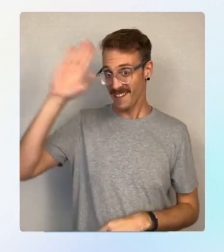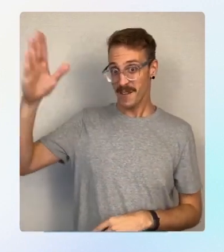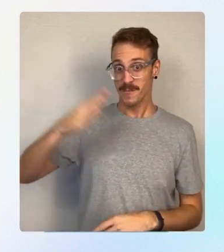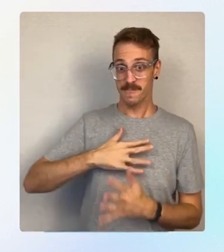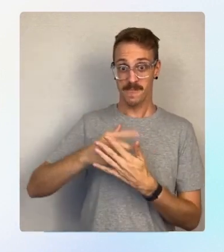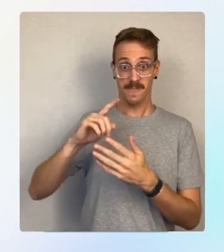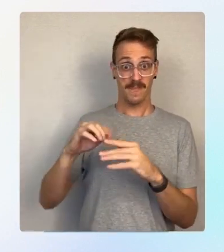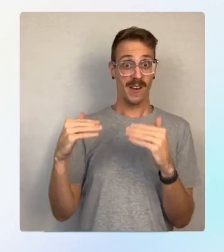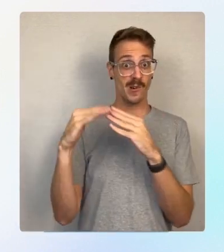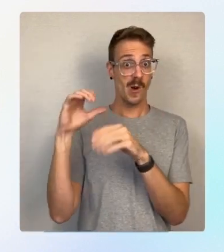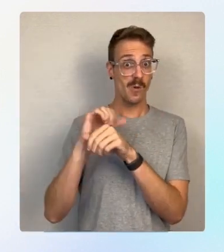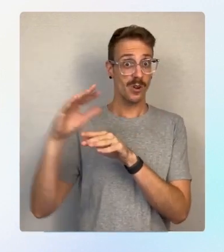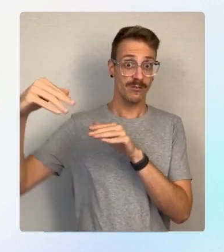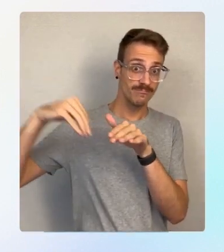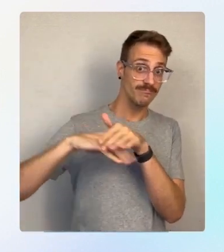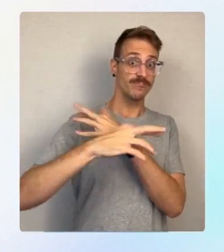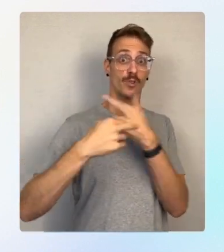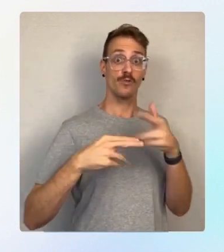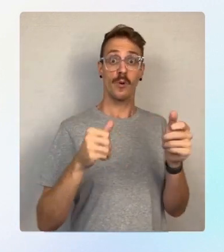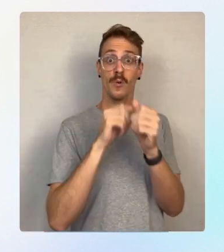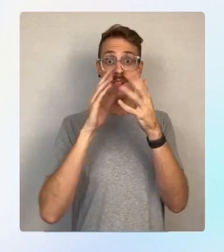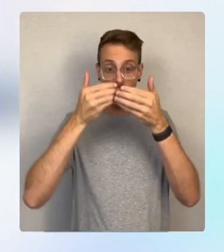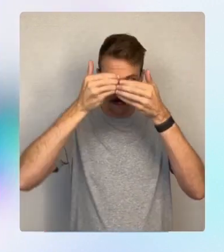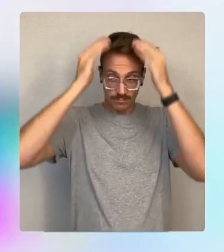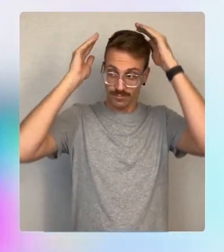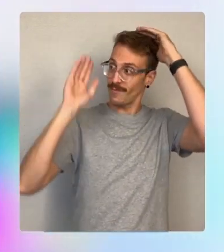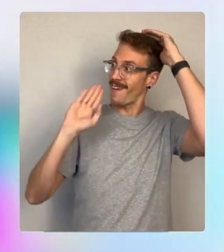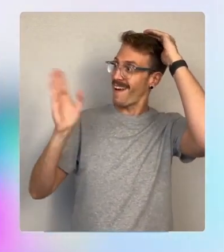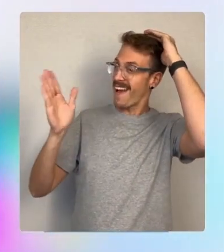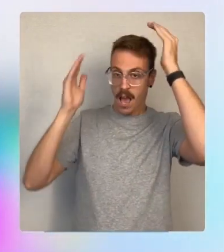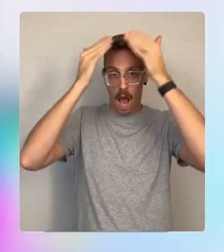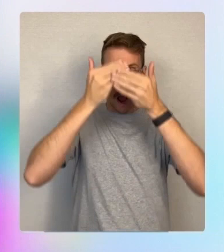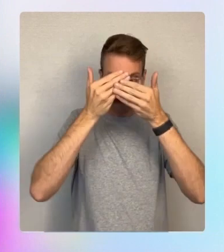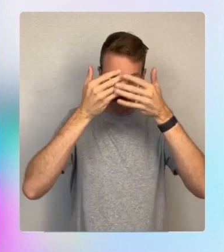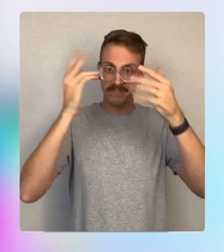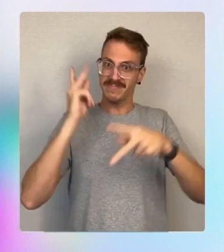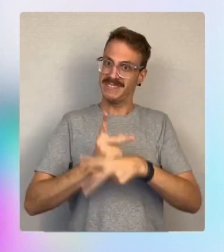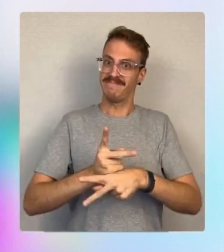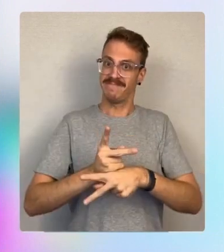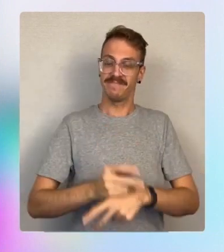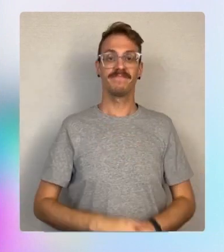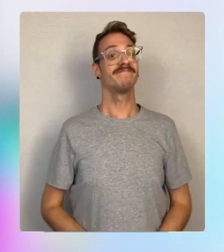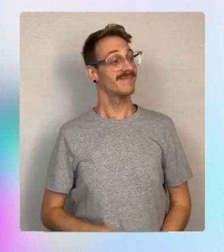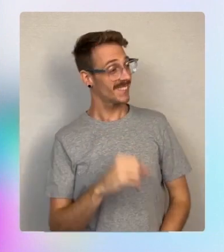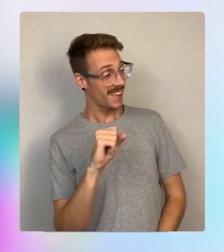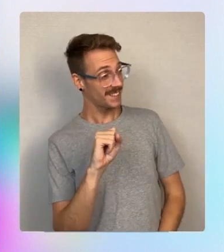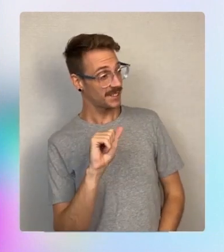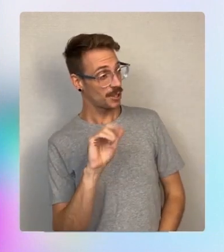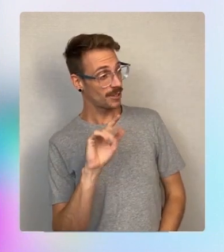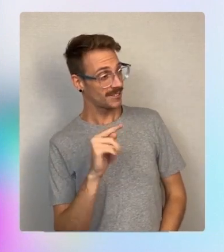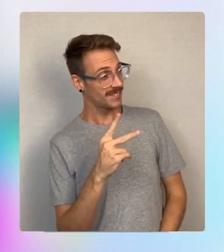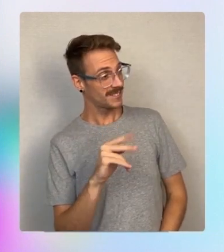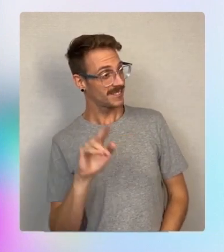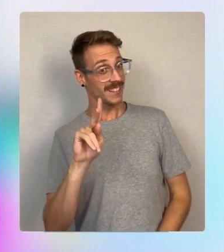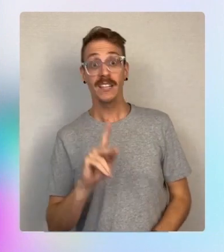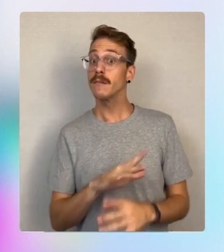when he walks into the room without taking off my headset. Indeed, Sarthak. Additionally, we have seen developers